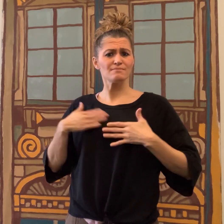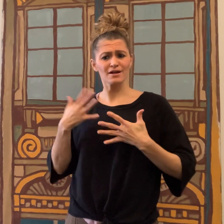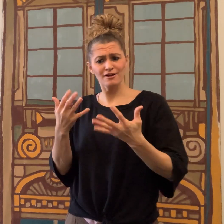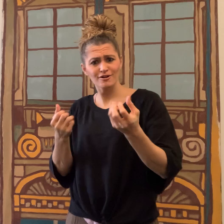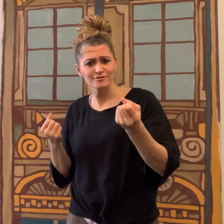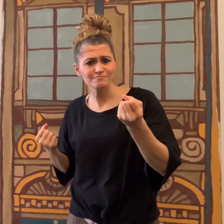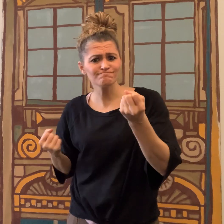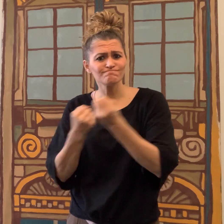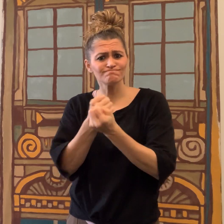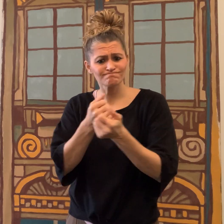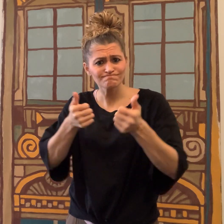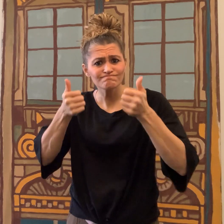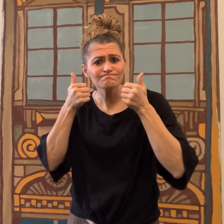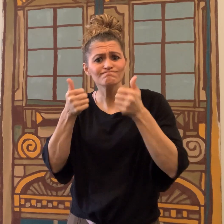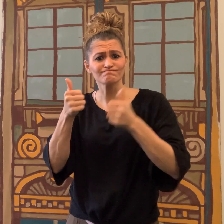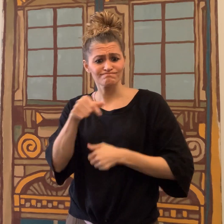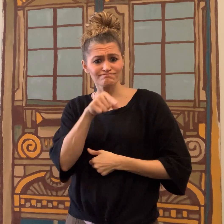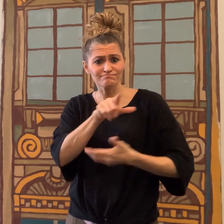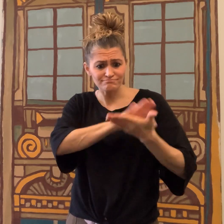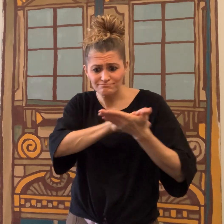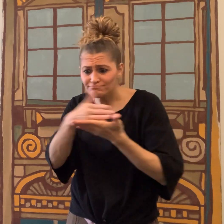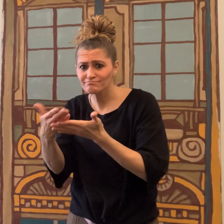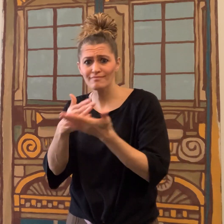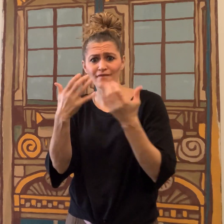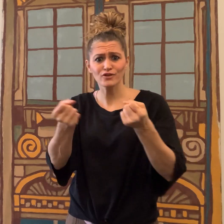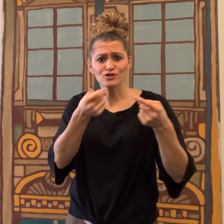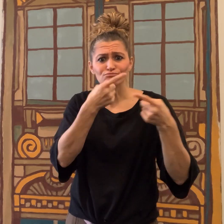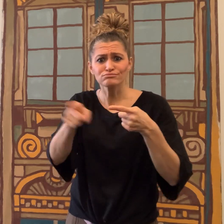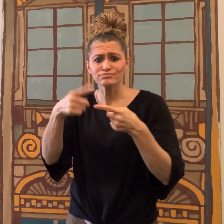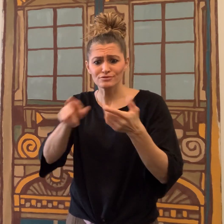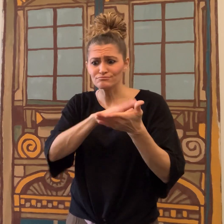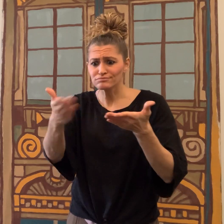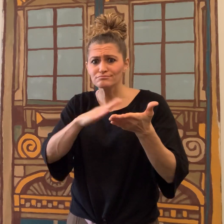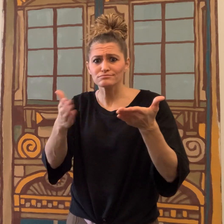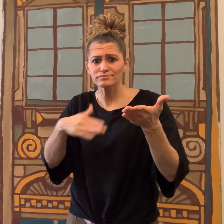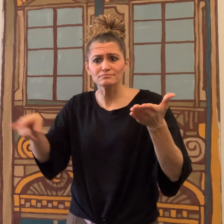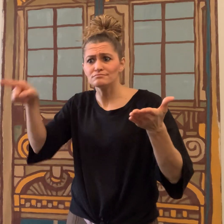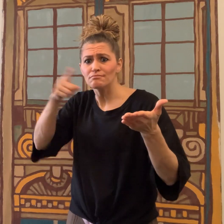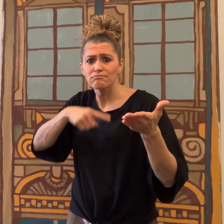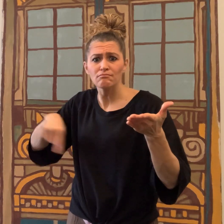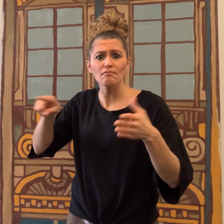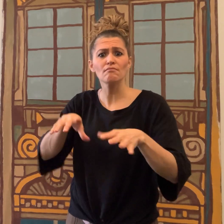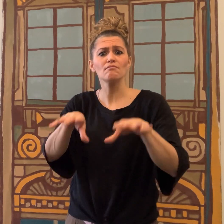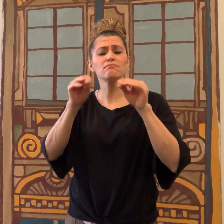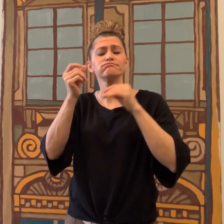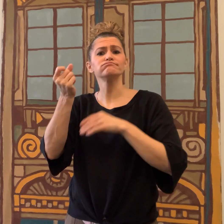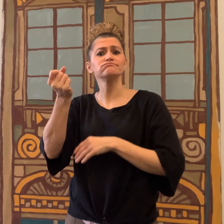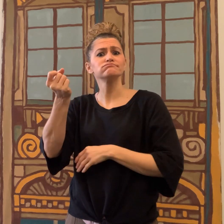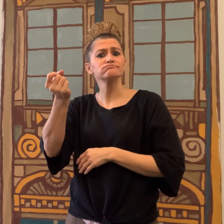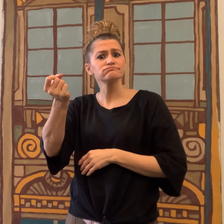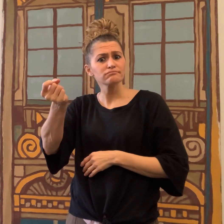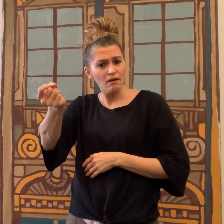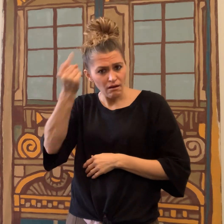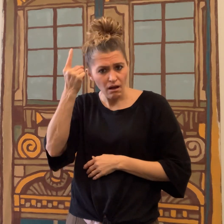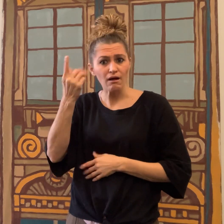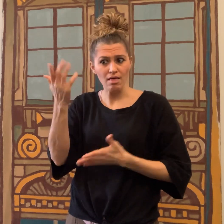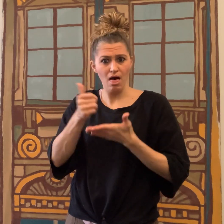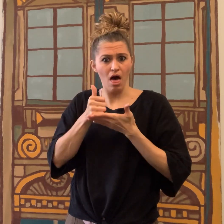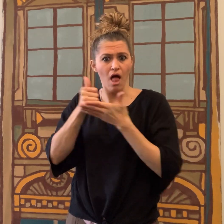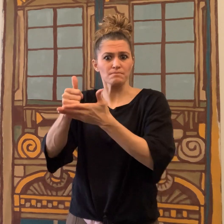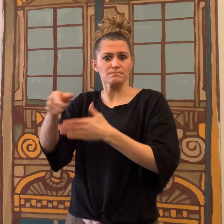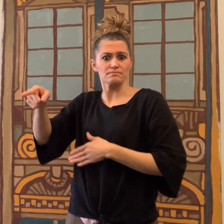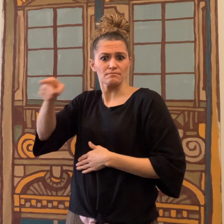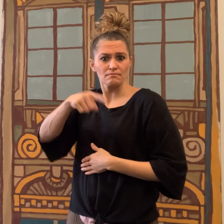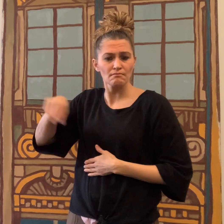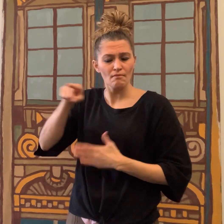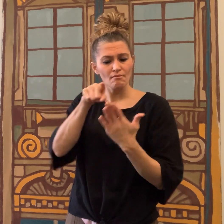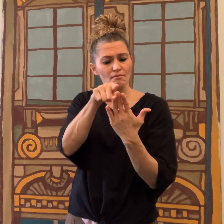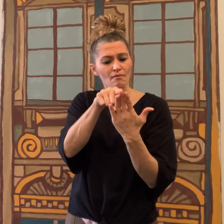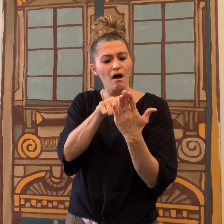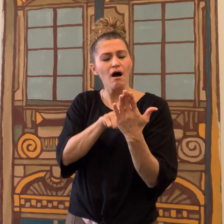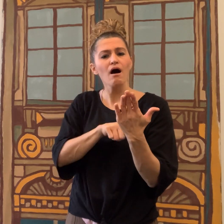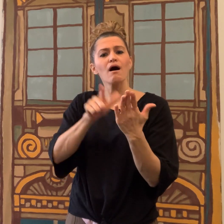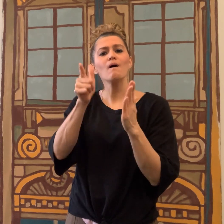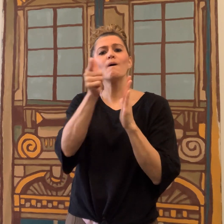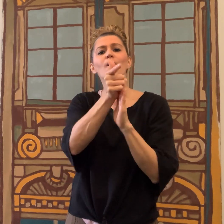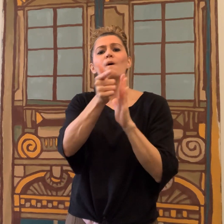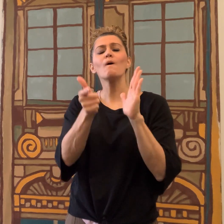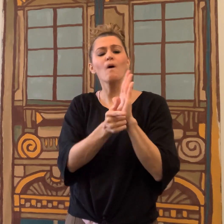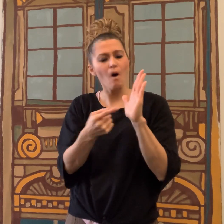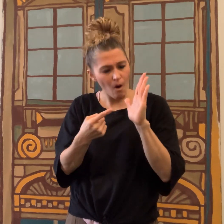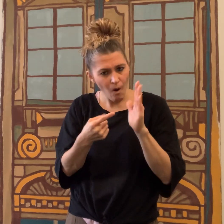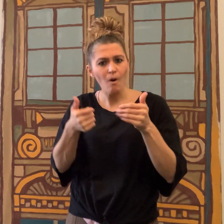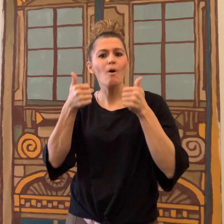Many Gambians support this translation as it would reduce